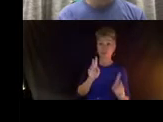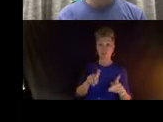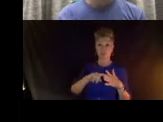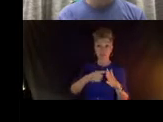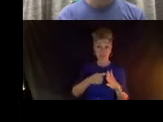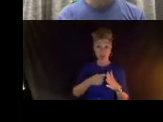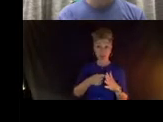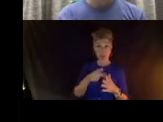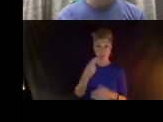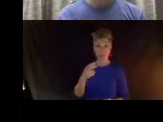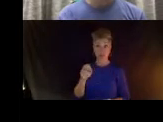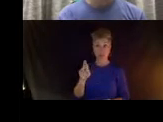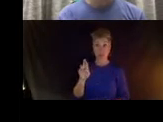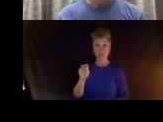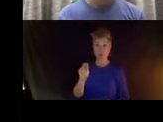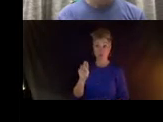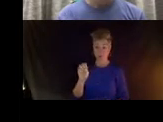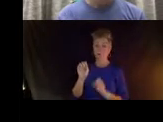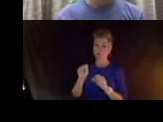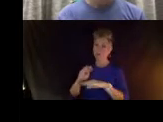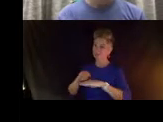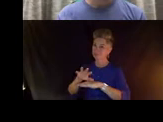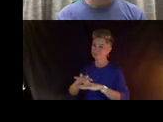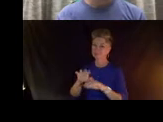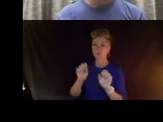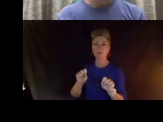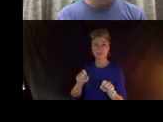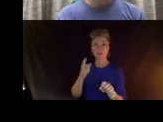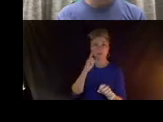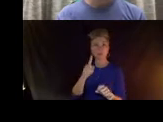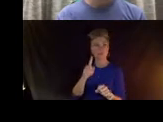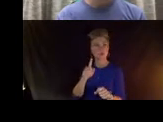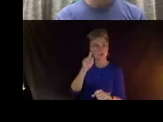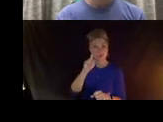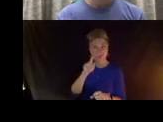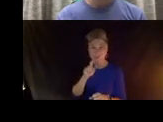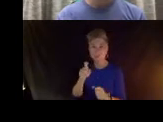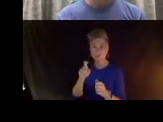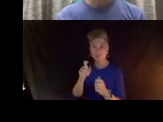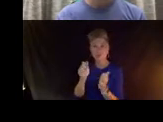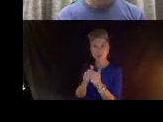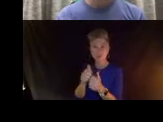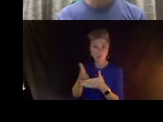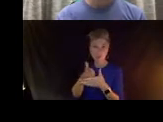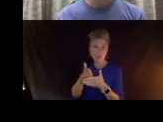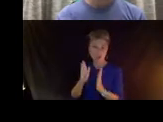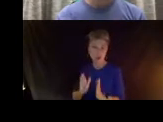that can affect their ability to sexually interact with partners. And just to be aware that that is in fact something